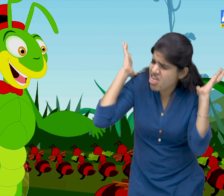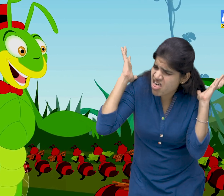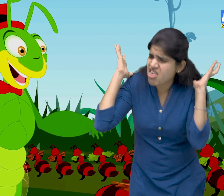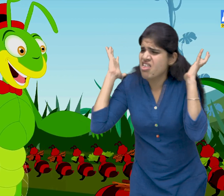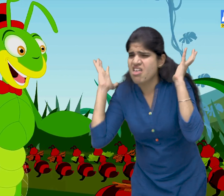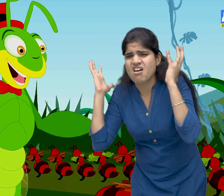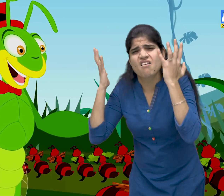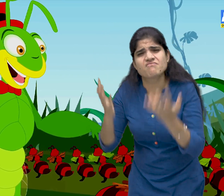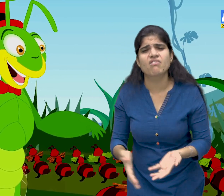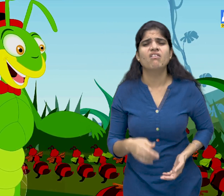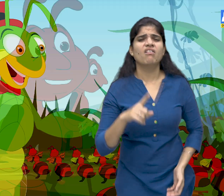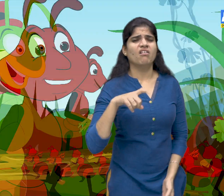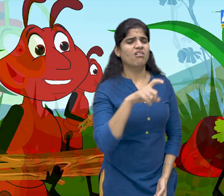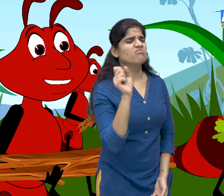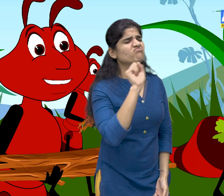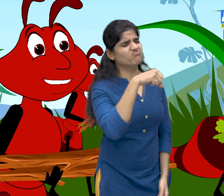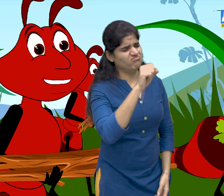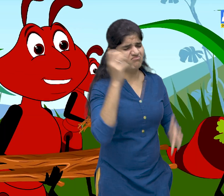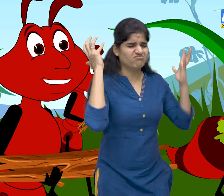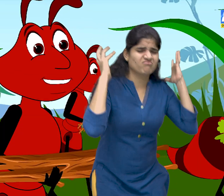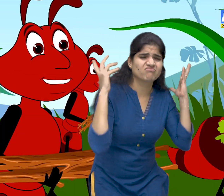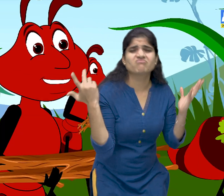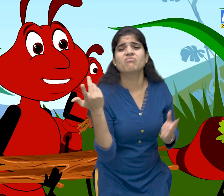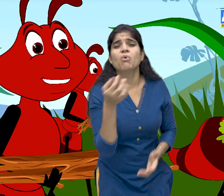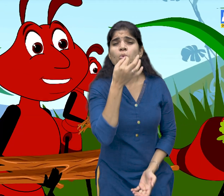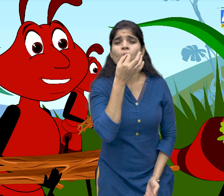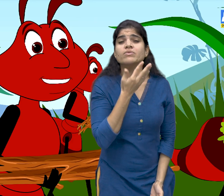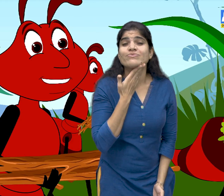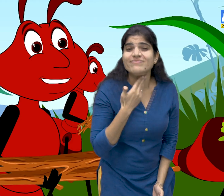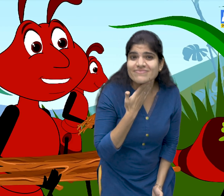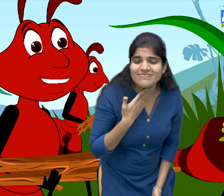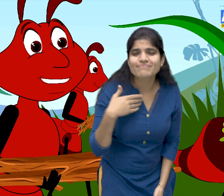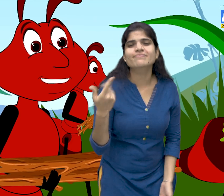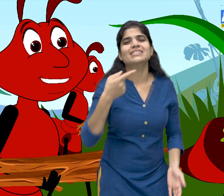carrying heavy items. The ant said, ''Yes! we are carrying